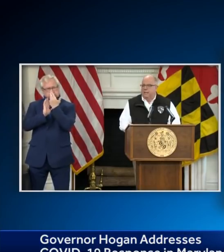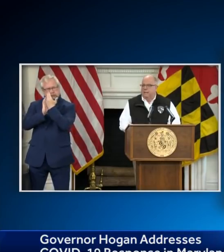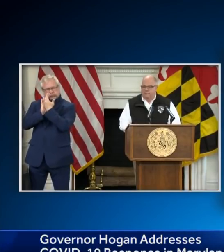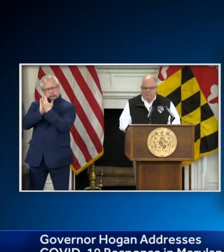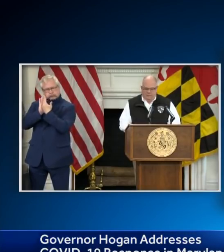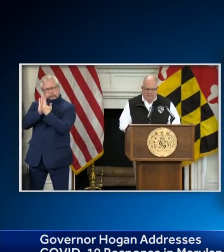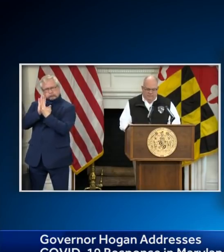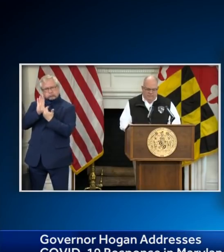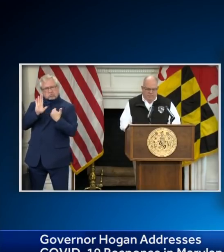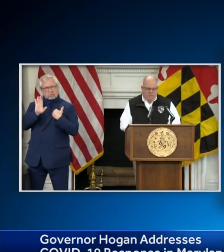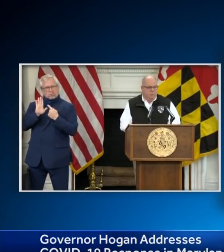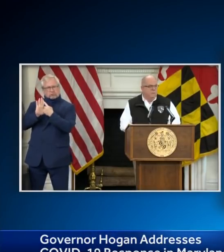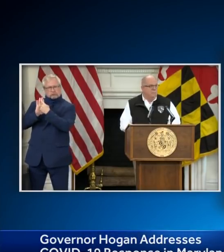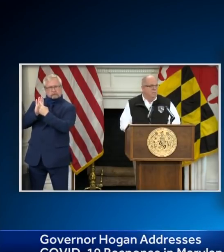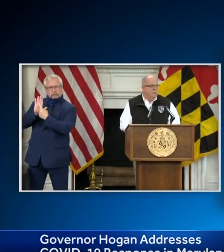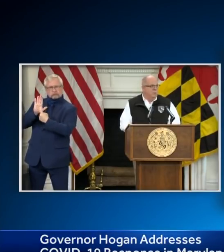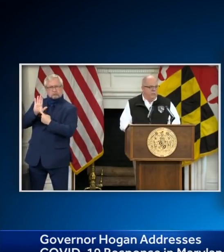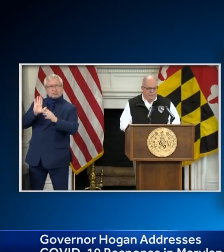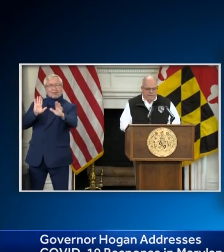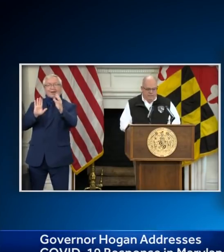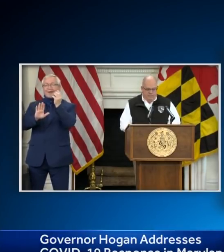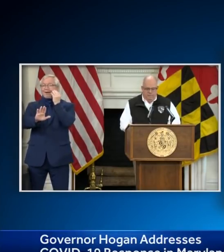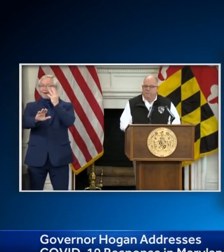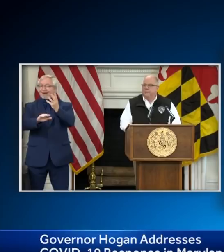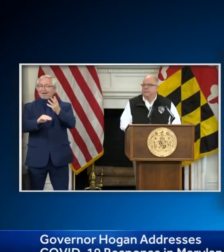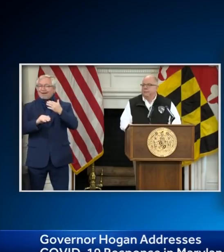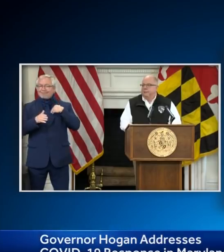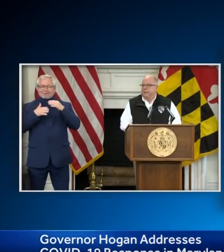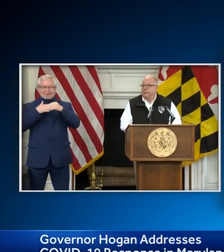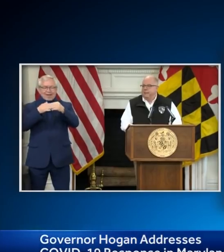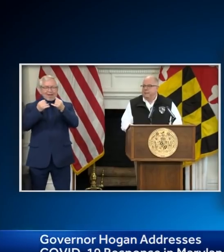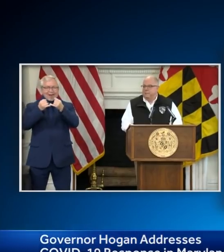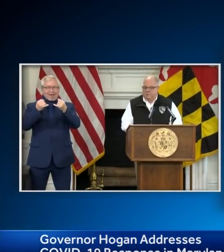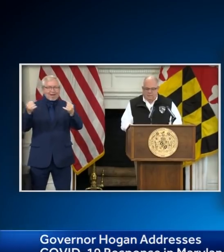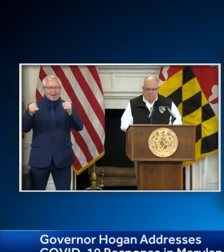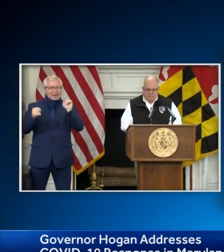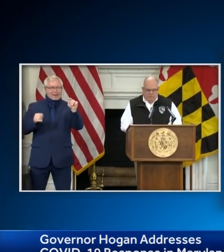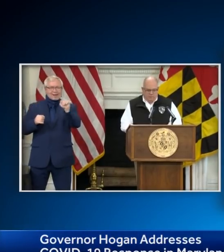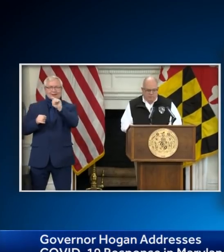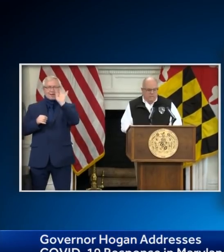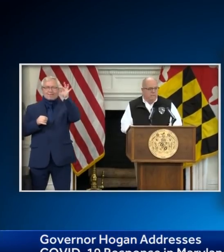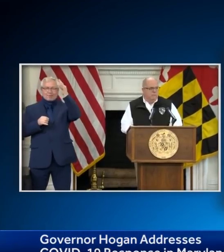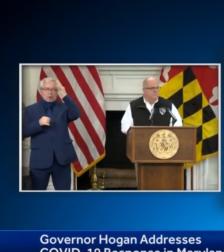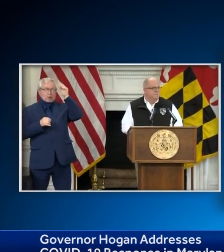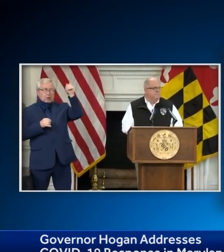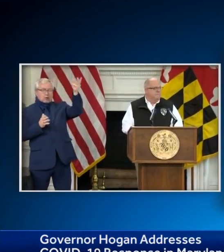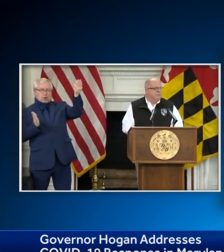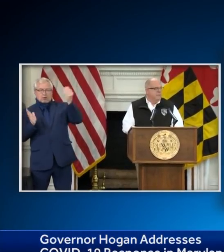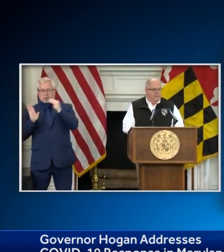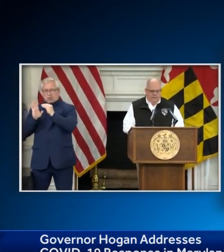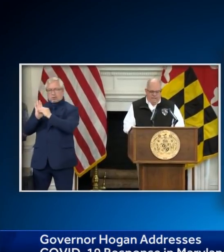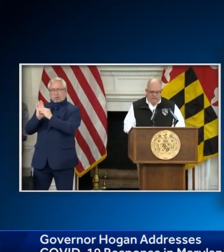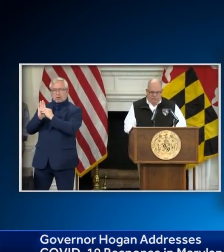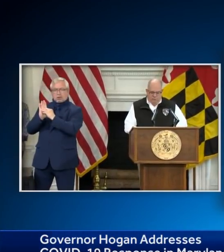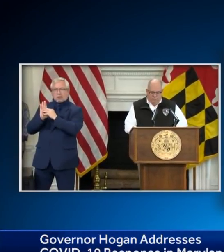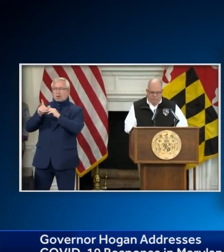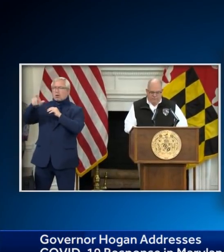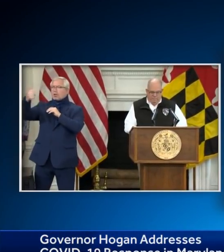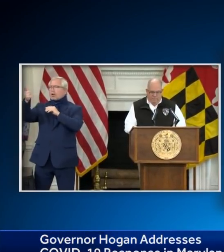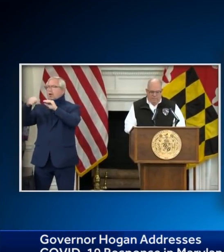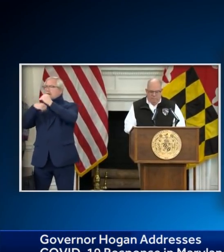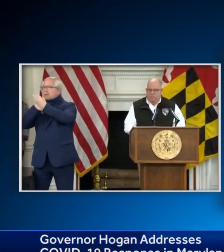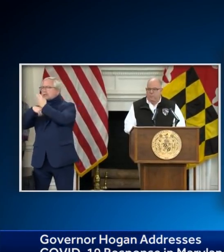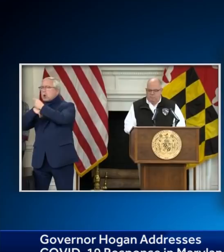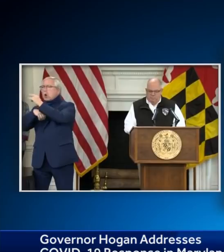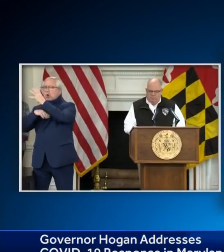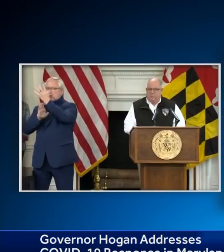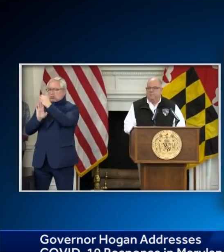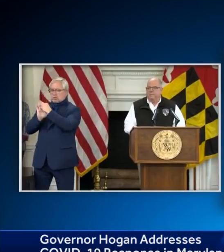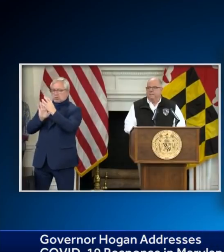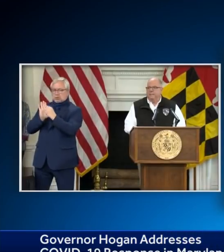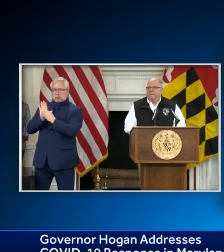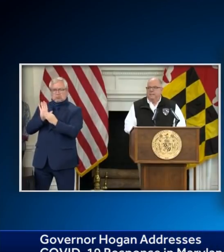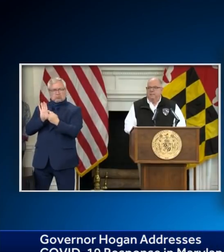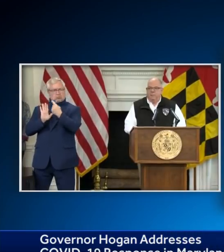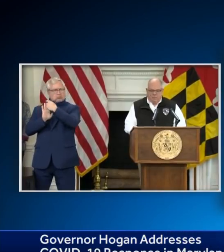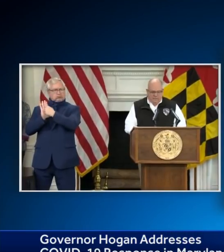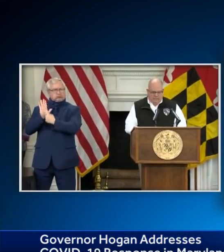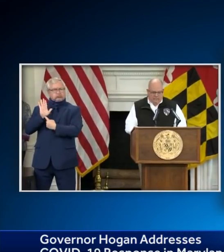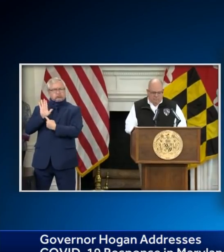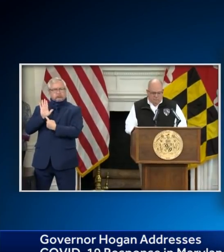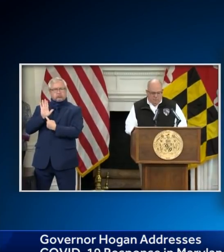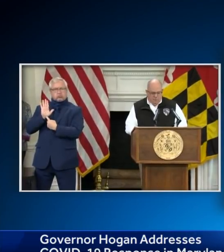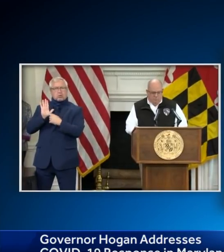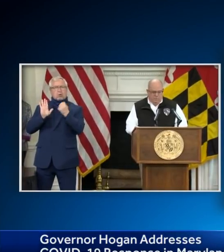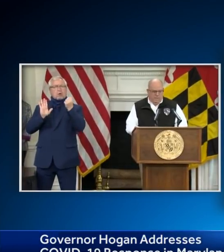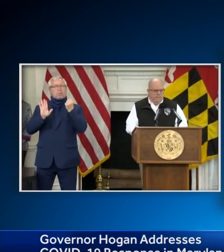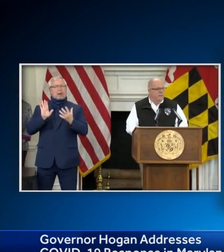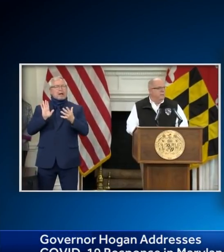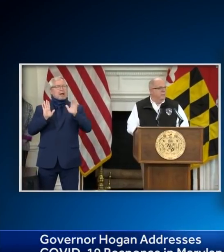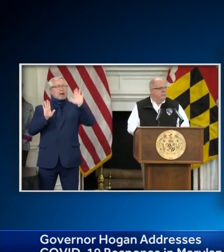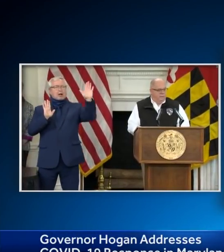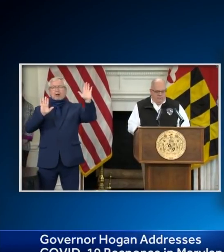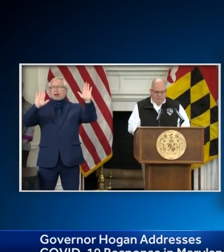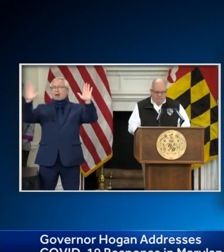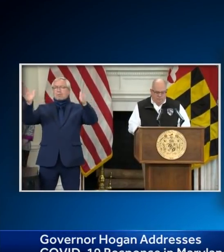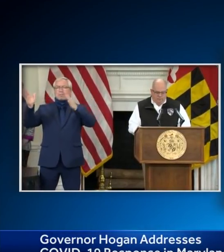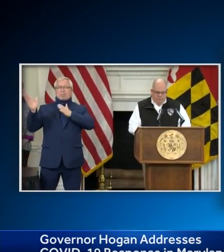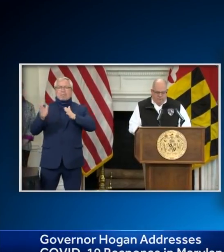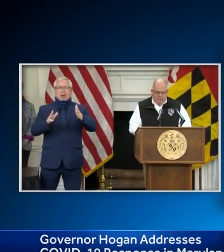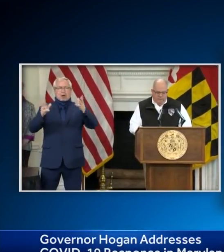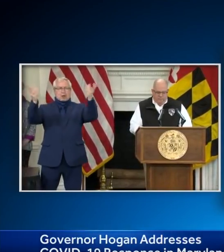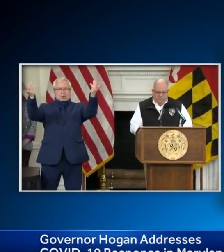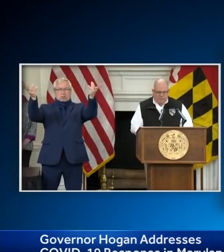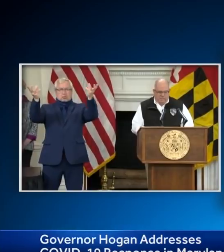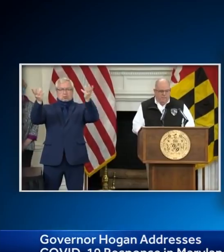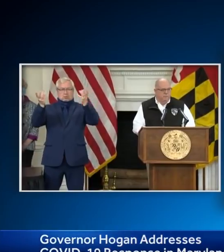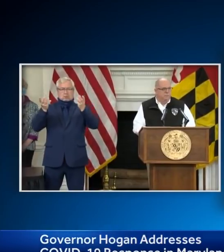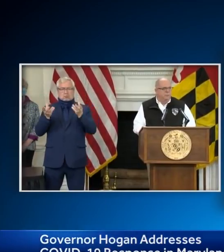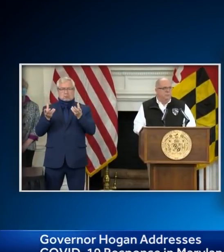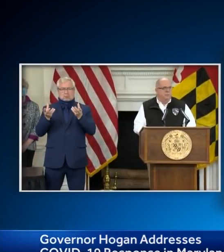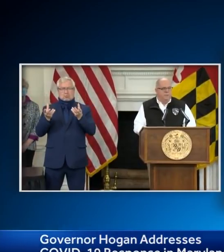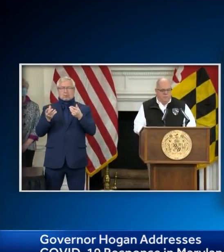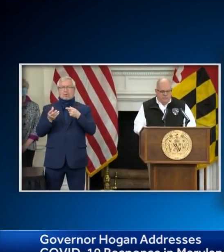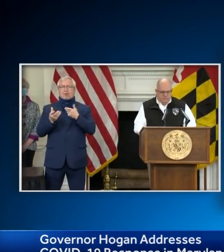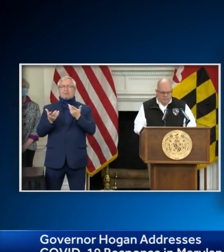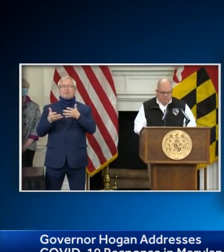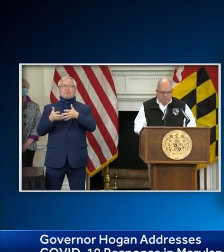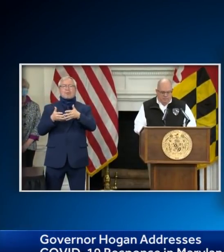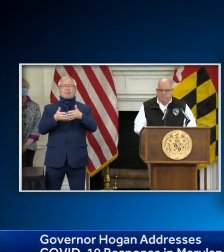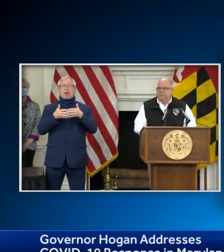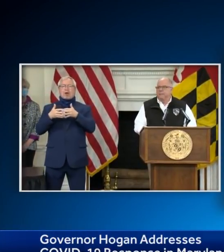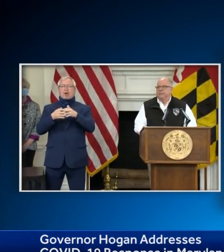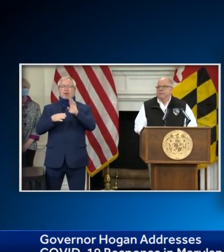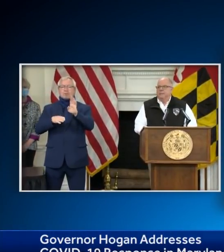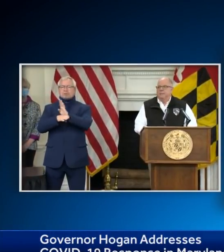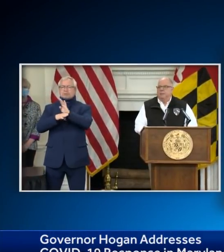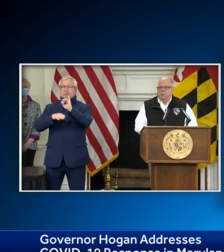IT IS ONE OF THE MOST DETAILED PLANS IN THE COUNTRY, WHICH UTILIZED GUIDELINES ISSUED BY BOTH THE WHITE HOUSE AND THE NATIONAL GOVERNORS ASSOCIATION, AND INCORPORATED MANY OF THE